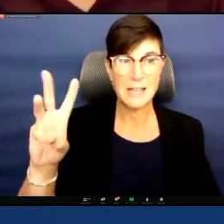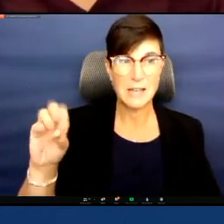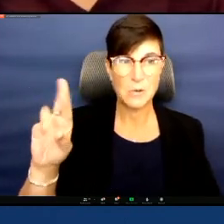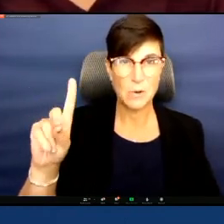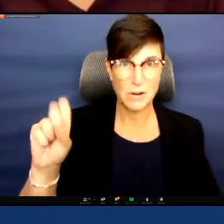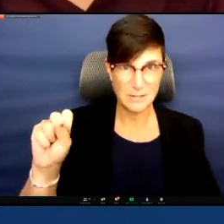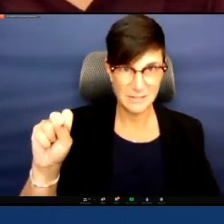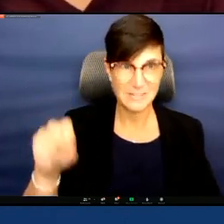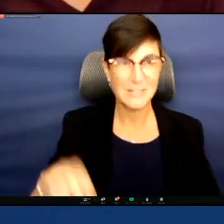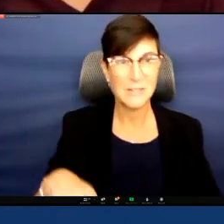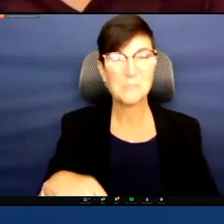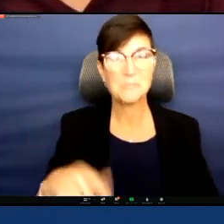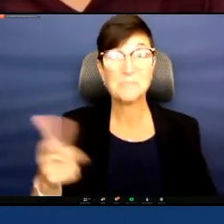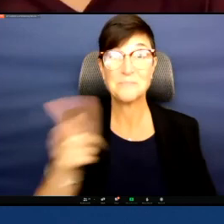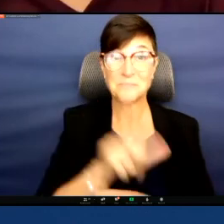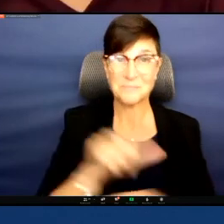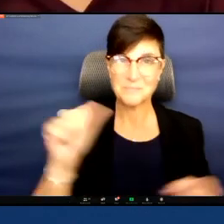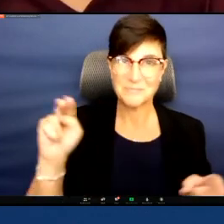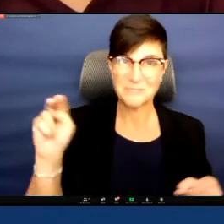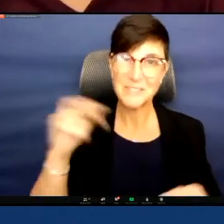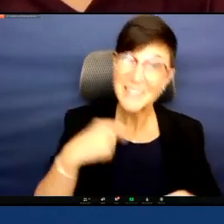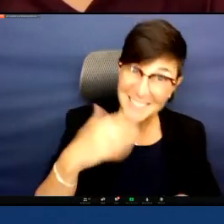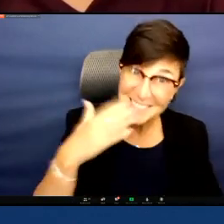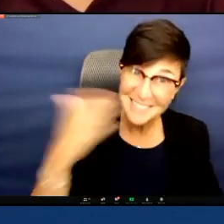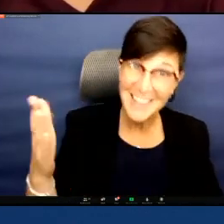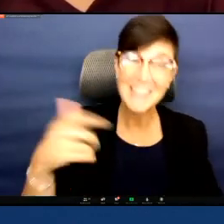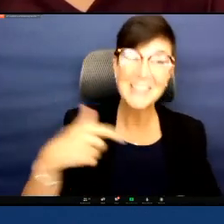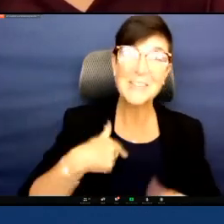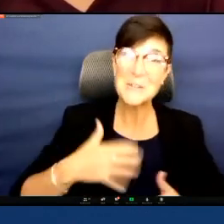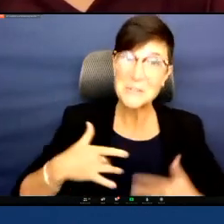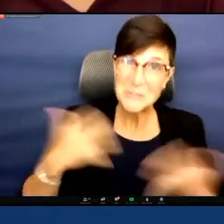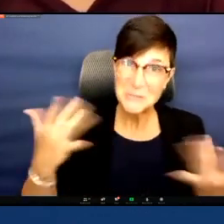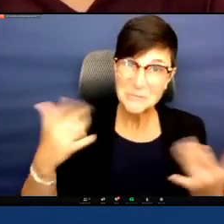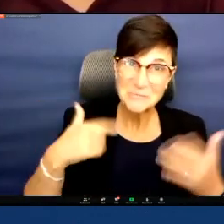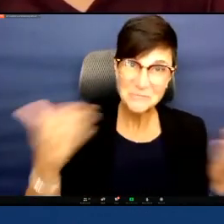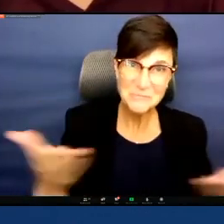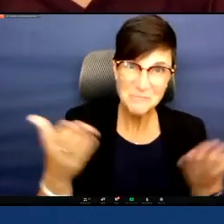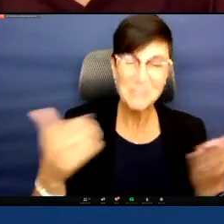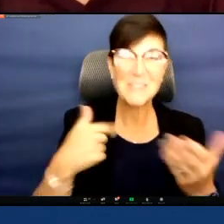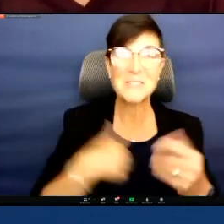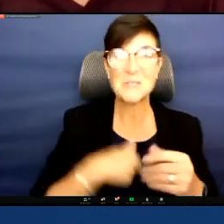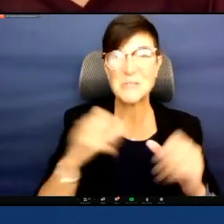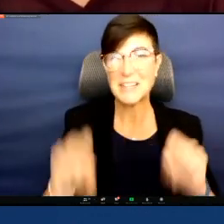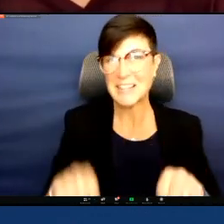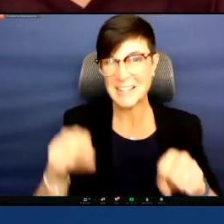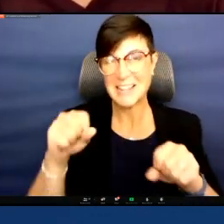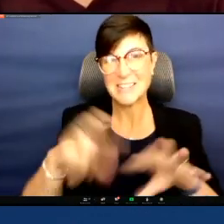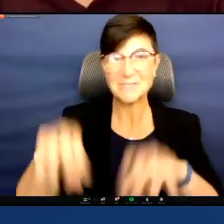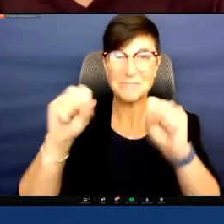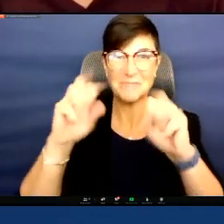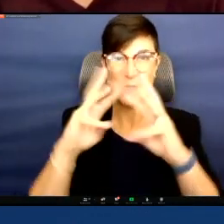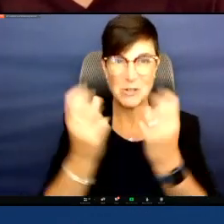It is my pleasure to be here this morning to introduce Sacramento County's budget workshop, as Robert said, we're conducting this workshop